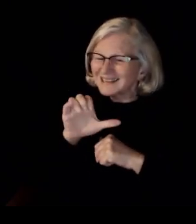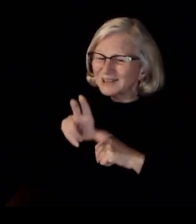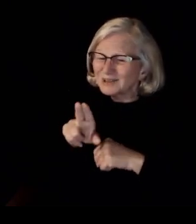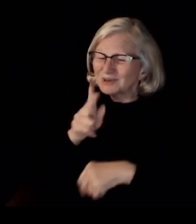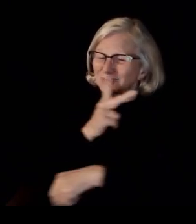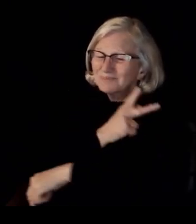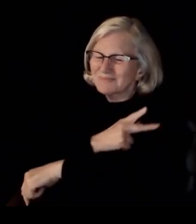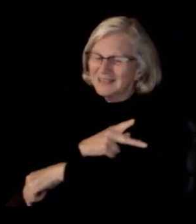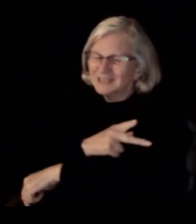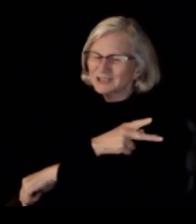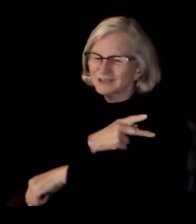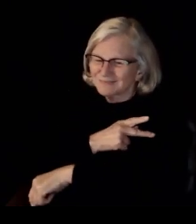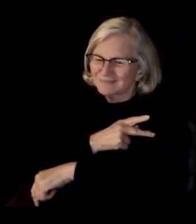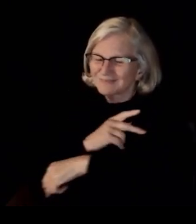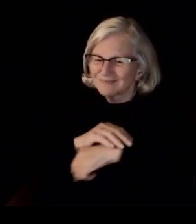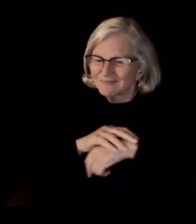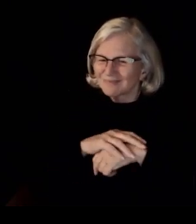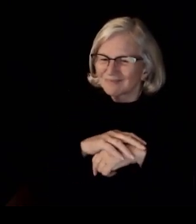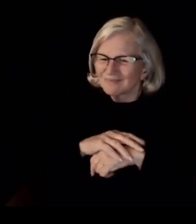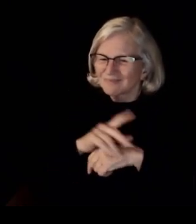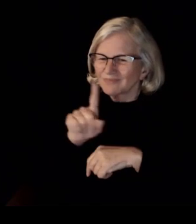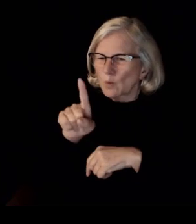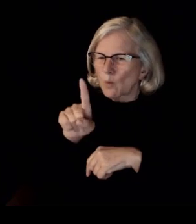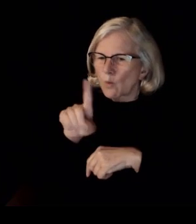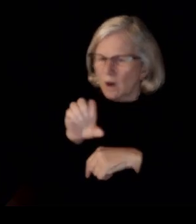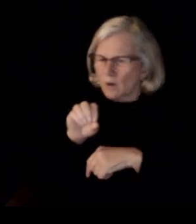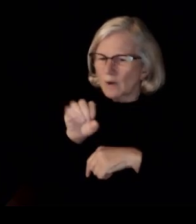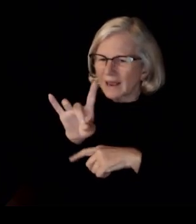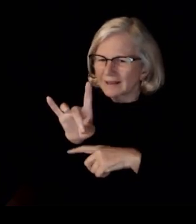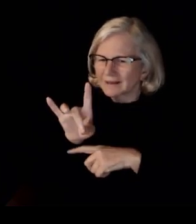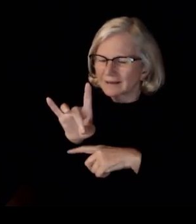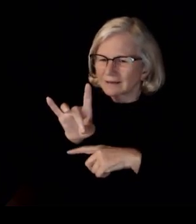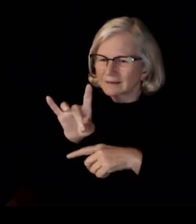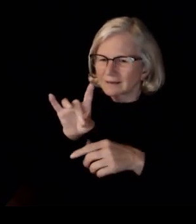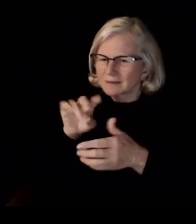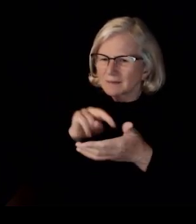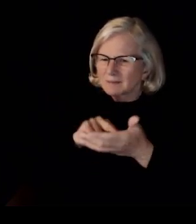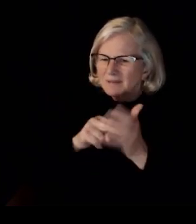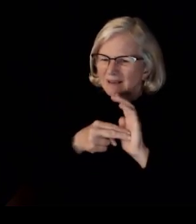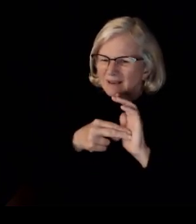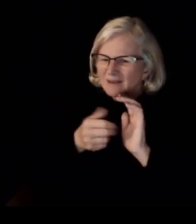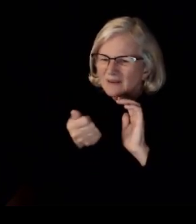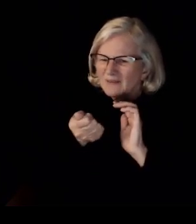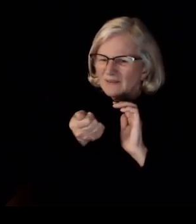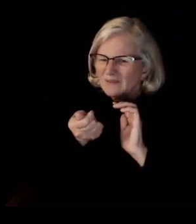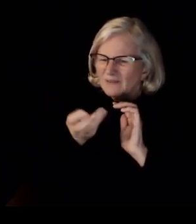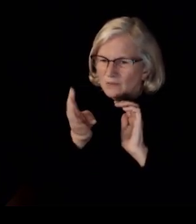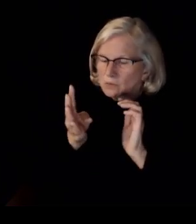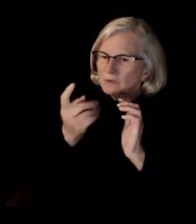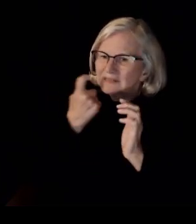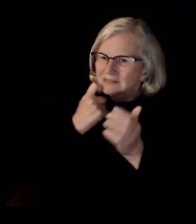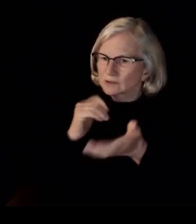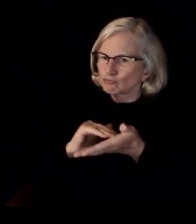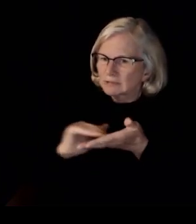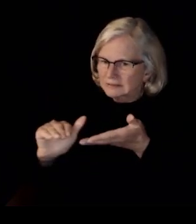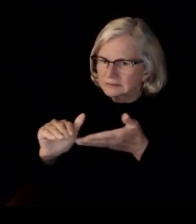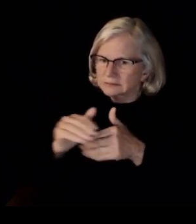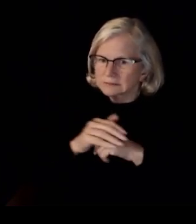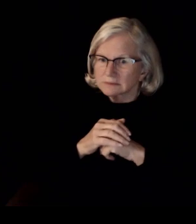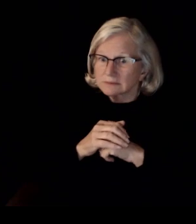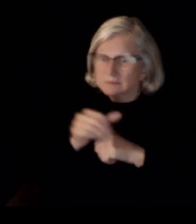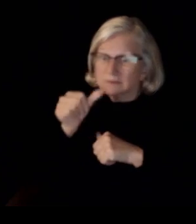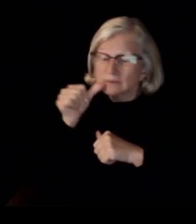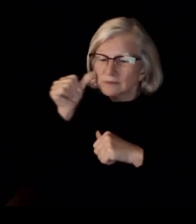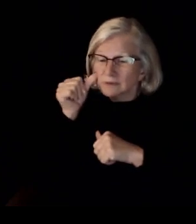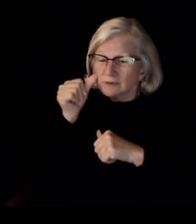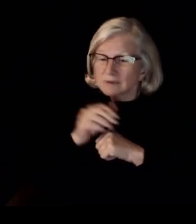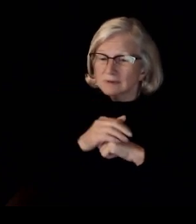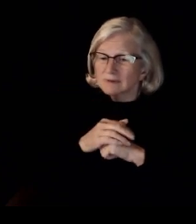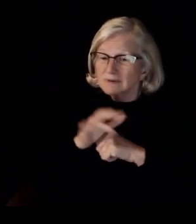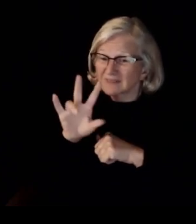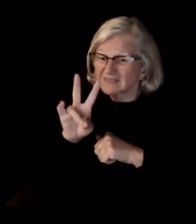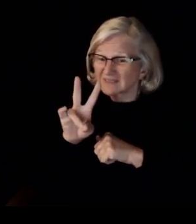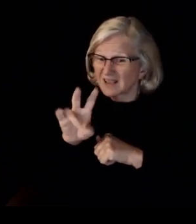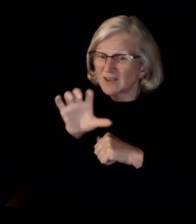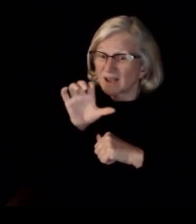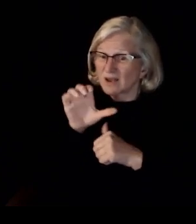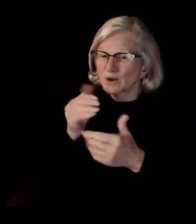care yesterday. The 773 new cases reported yesterday were on a total of 16,792 total